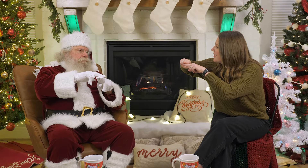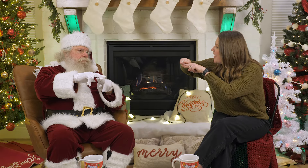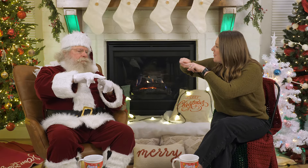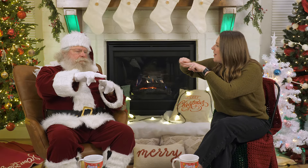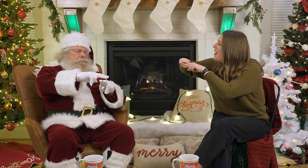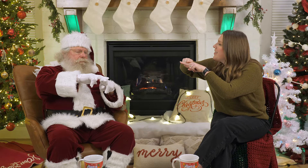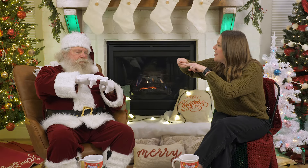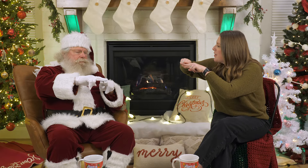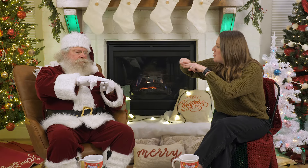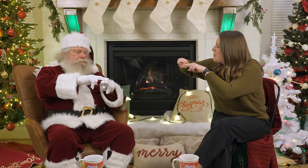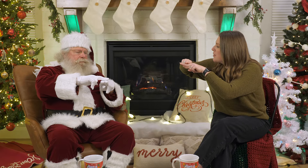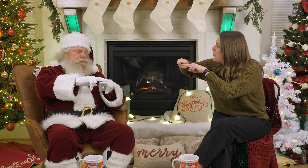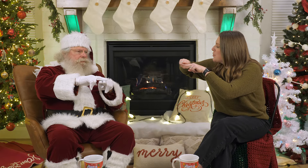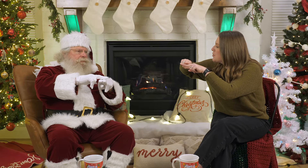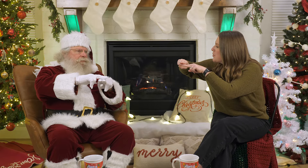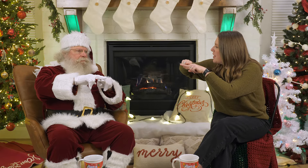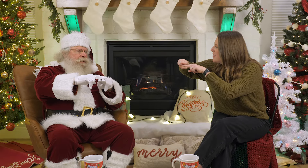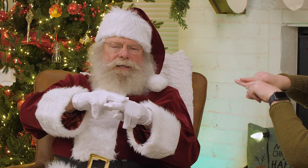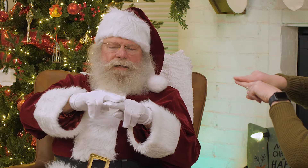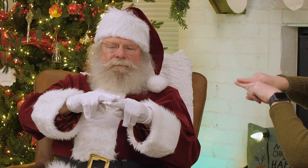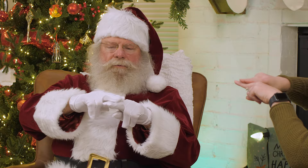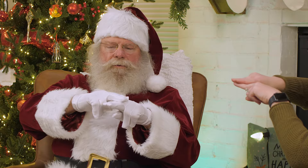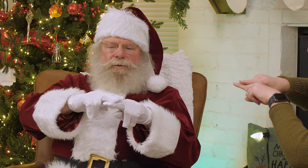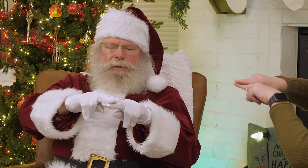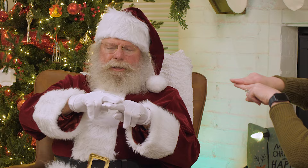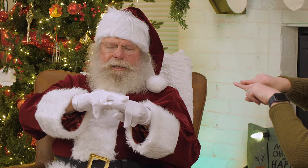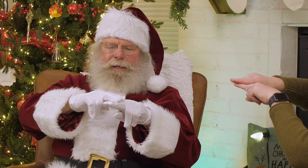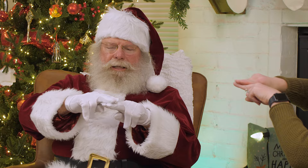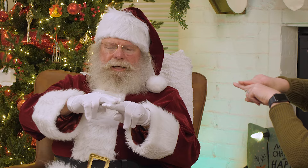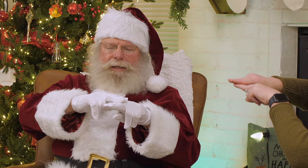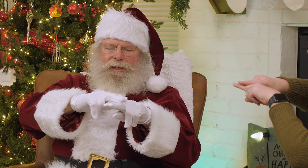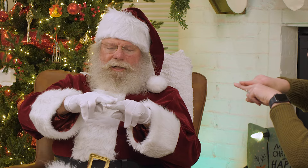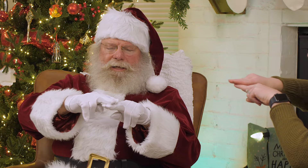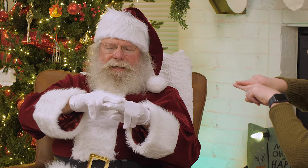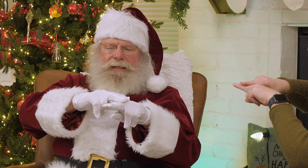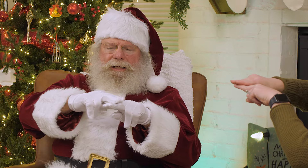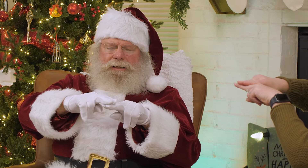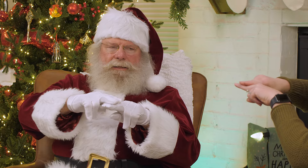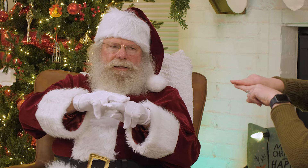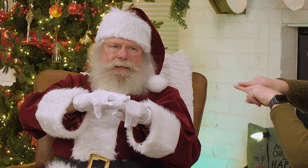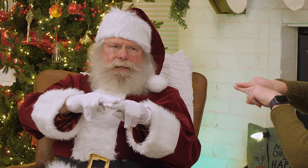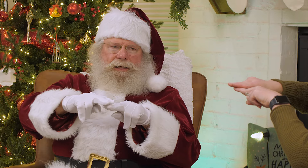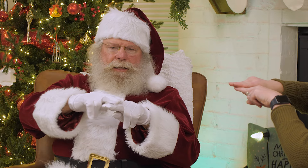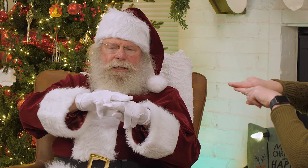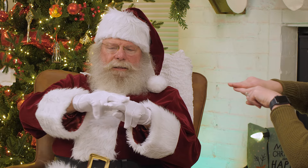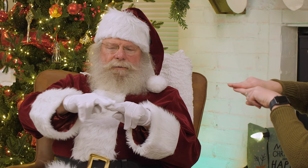Yeah. And then it goes back to fourth train. You figure out. Clickity clack. Clickity clack. Clickity clack.